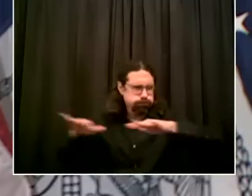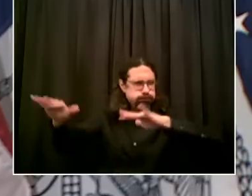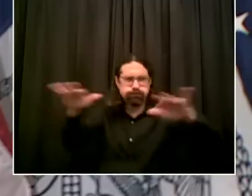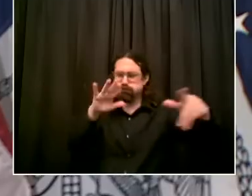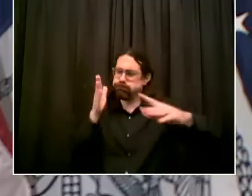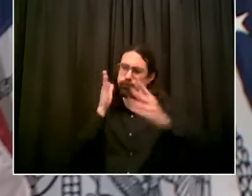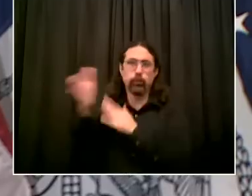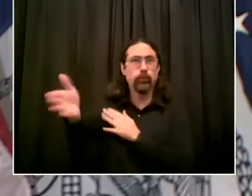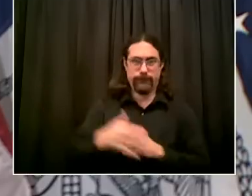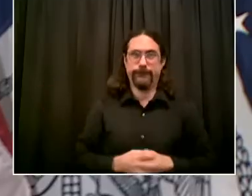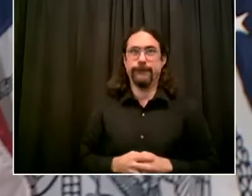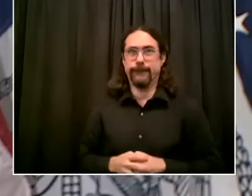BEING EXTENDED